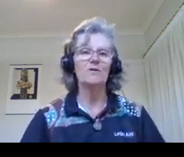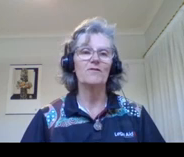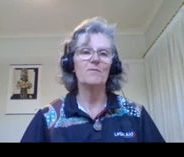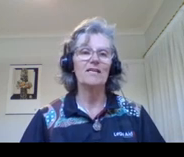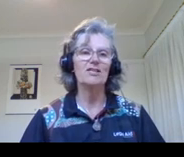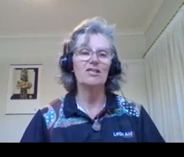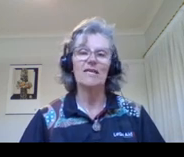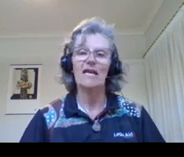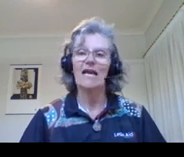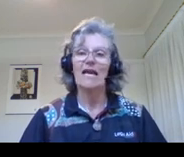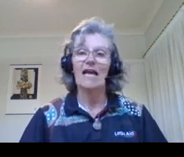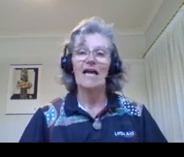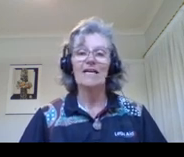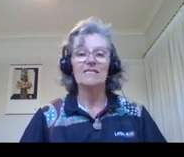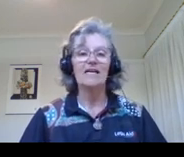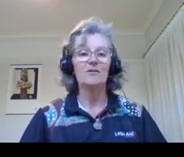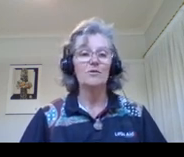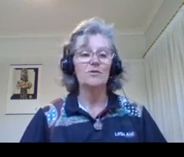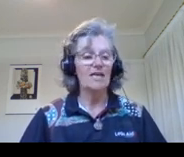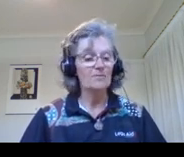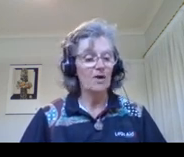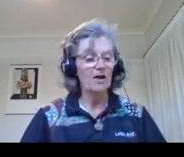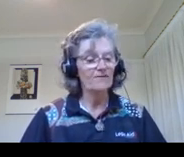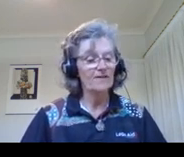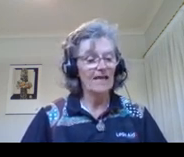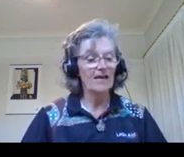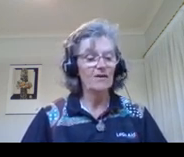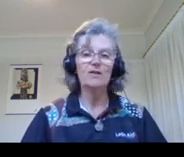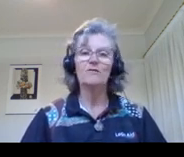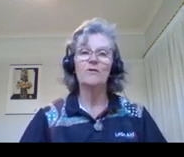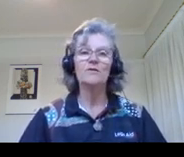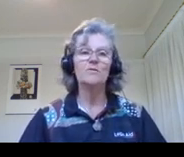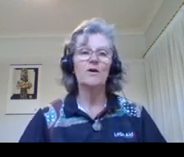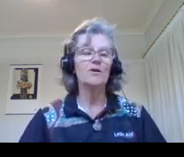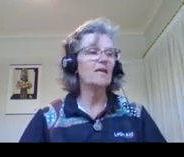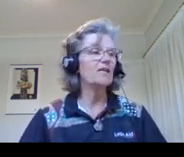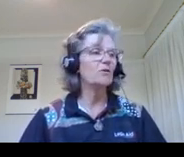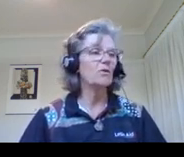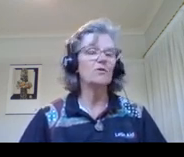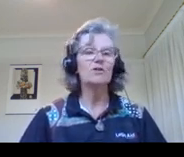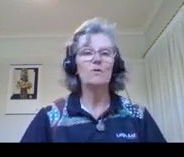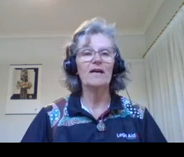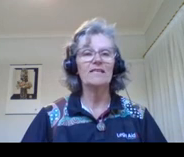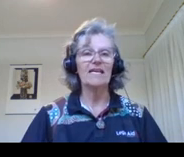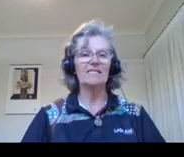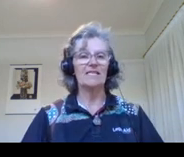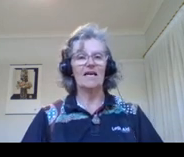information and we'll say bye for now and we look forward to welcoming you all to our next